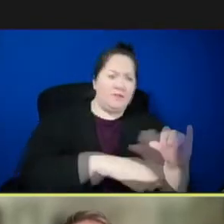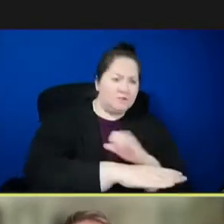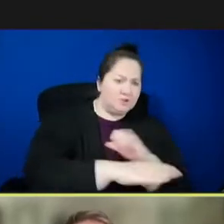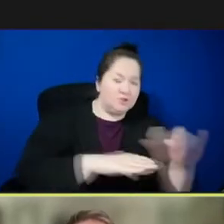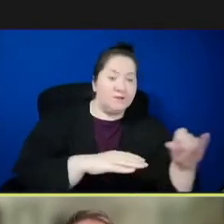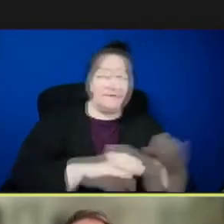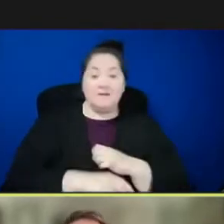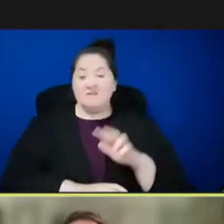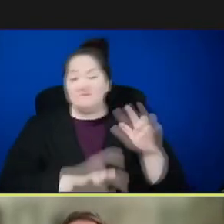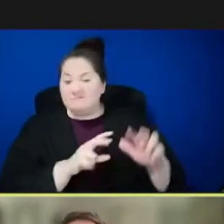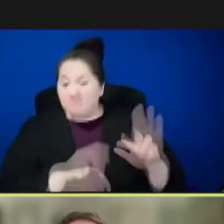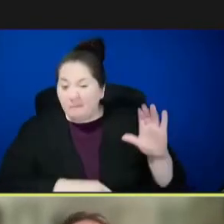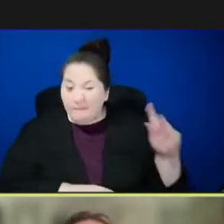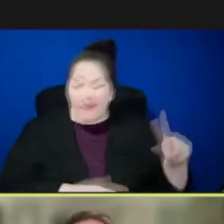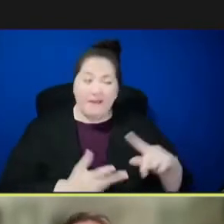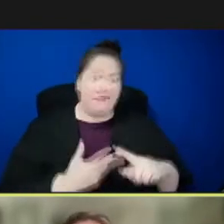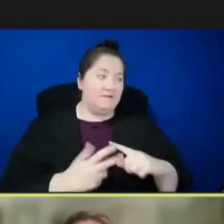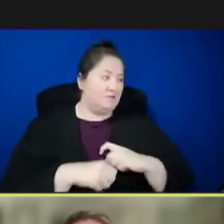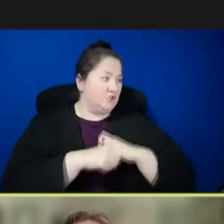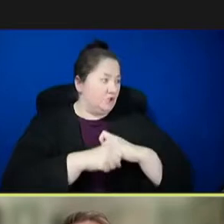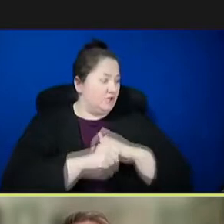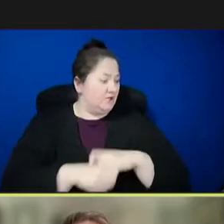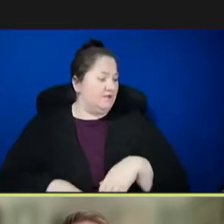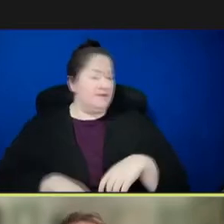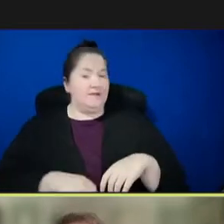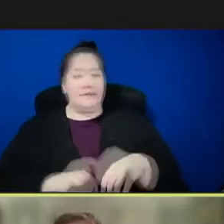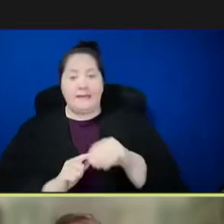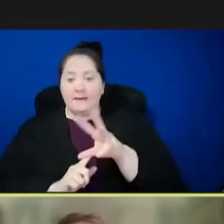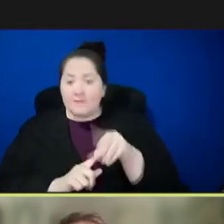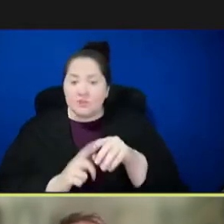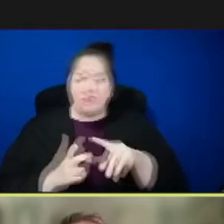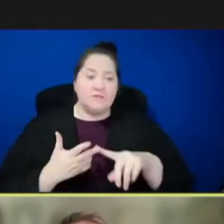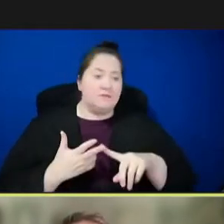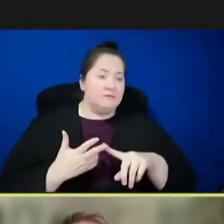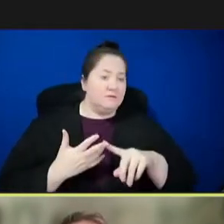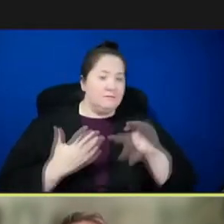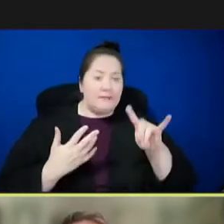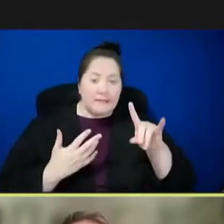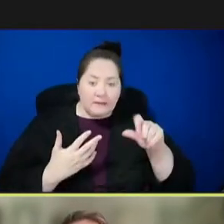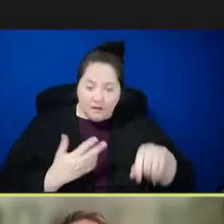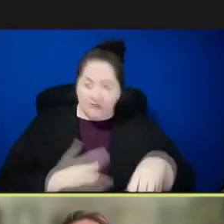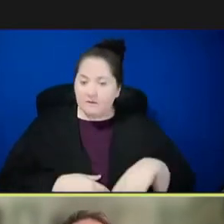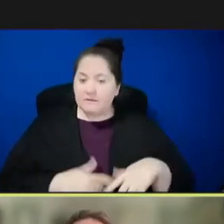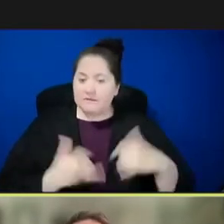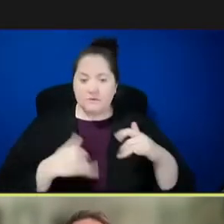security, imaging, media. But we're really, really early on.